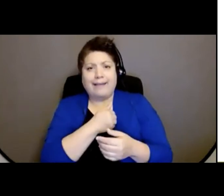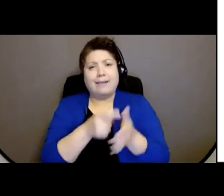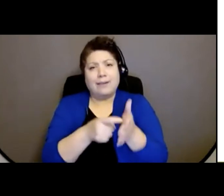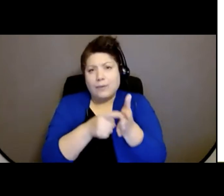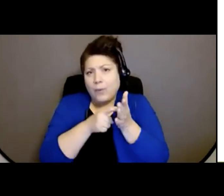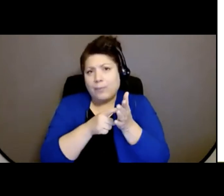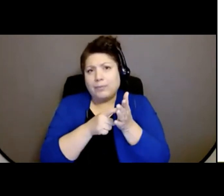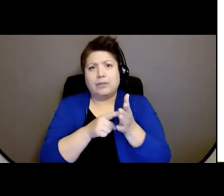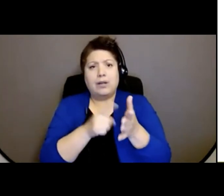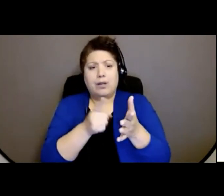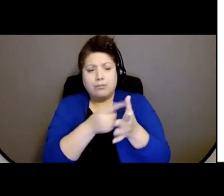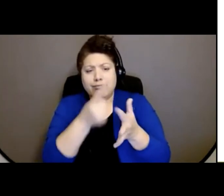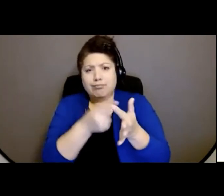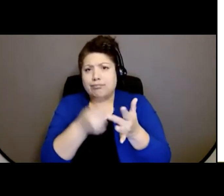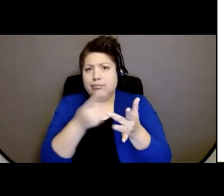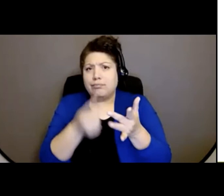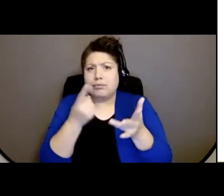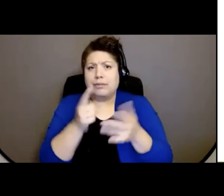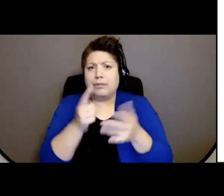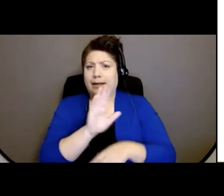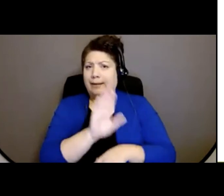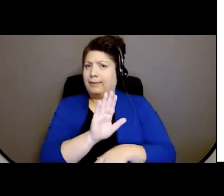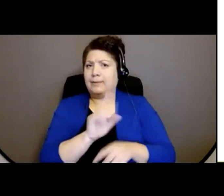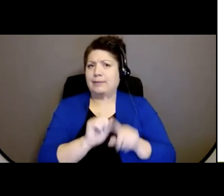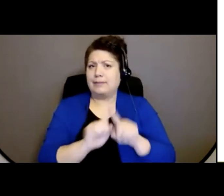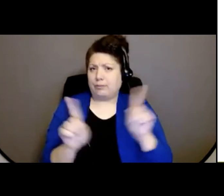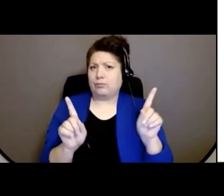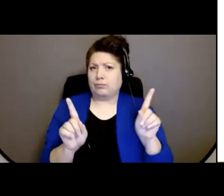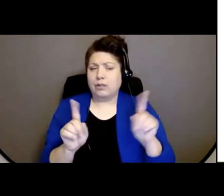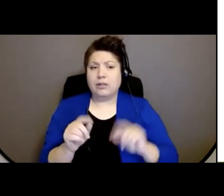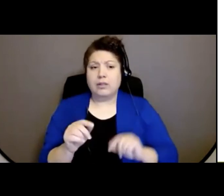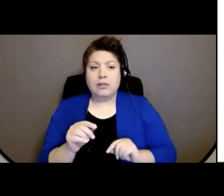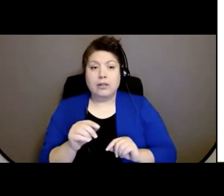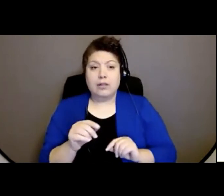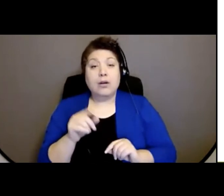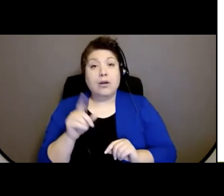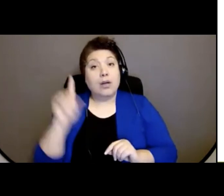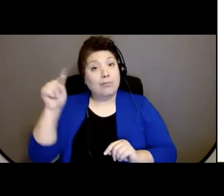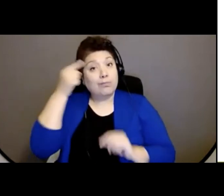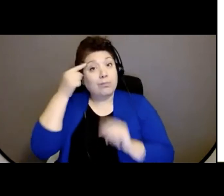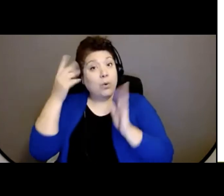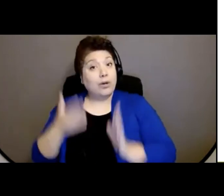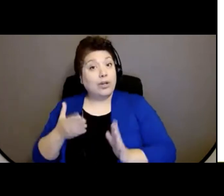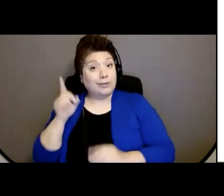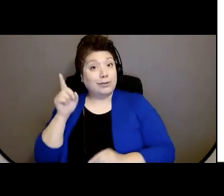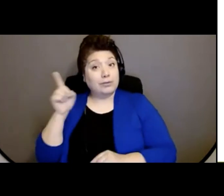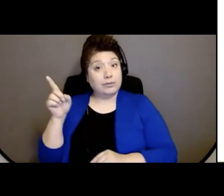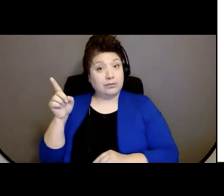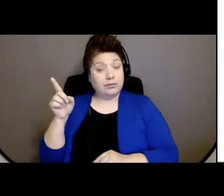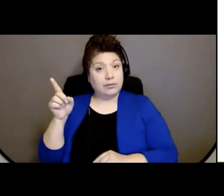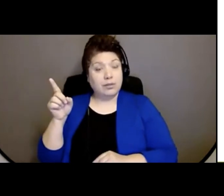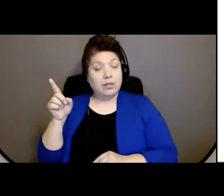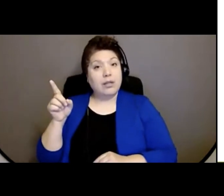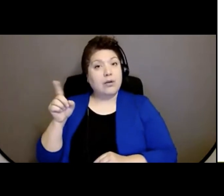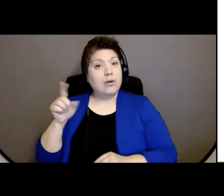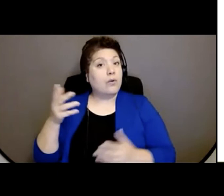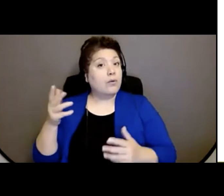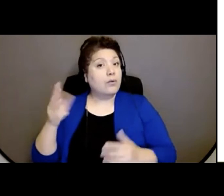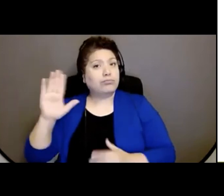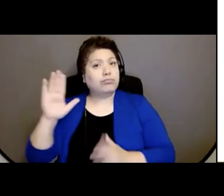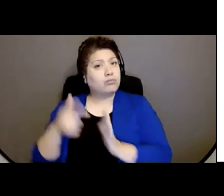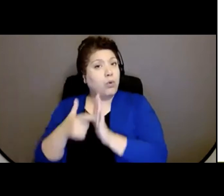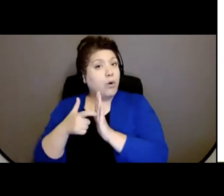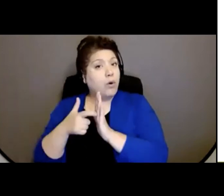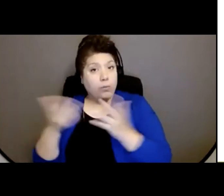UMM, ONE IS FOR THE EMPLOYER. AND THE EMPLOYER NEEDS TO DO ALL OF THE THINGS